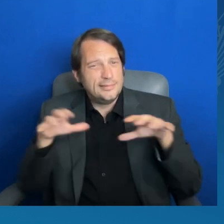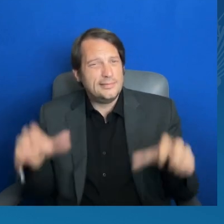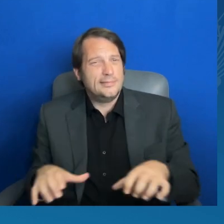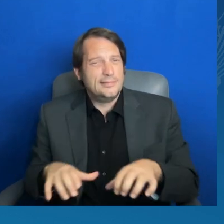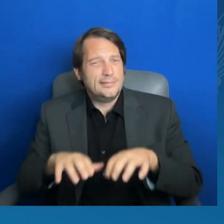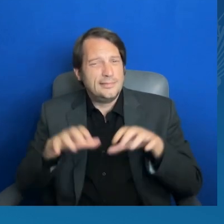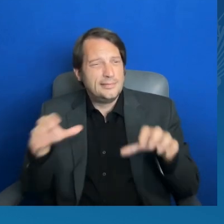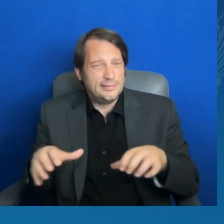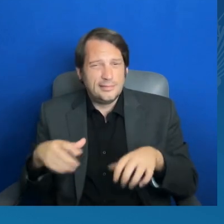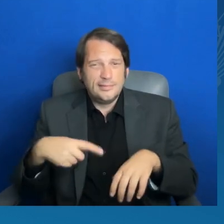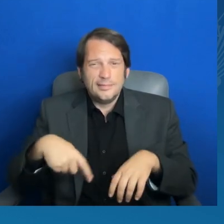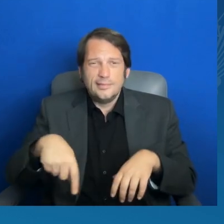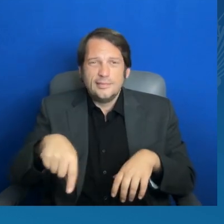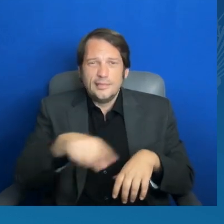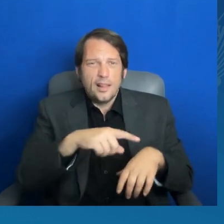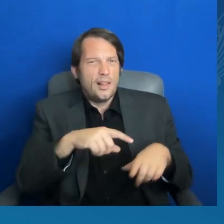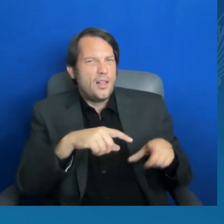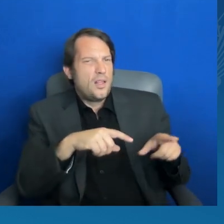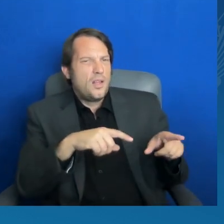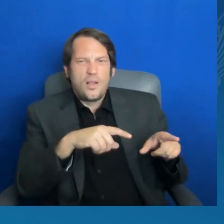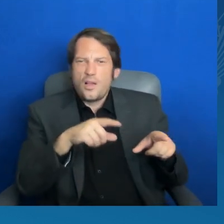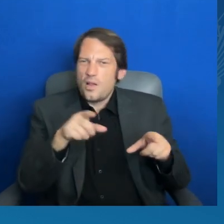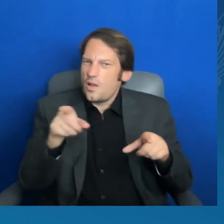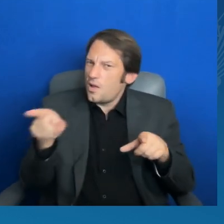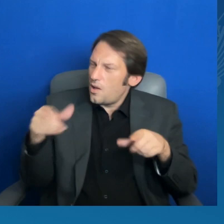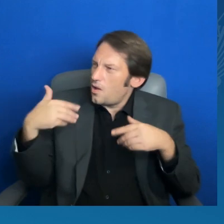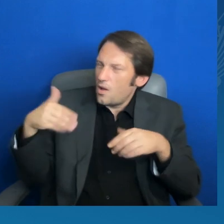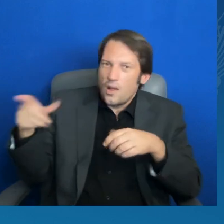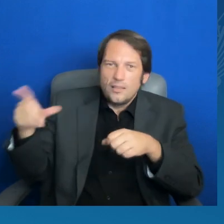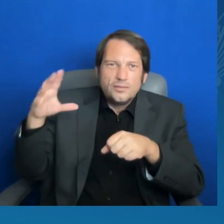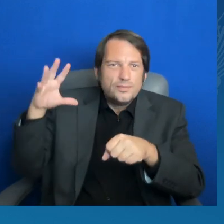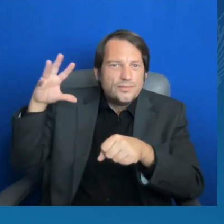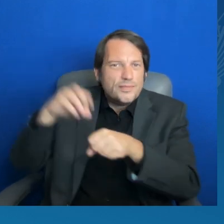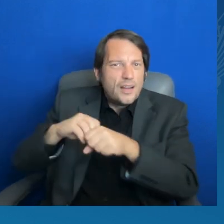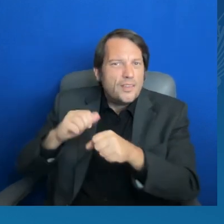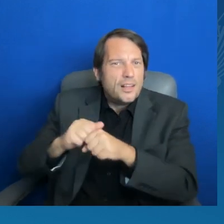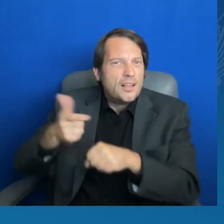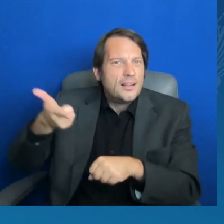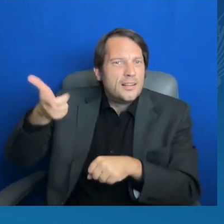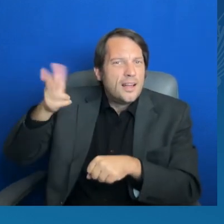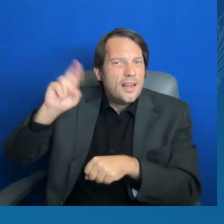your entire career. You travel the country, meeting world leaders.